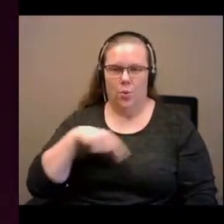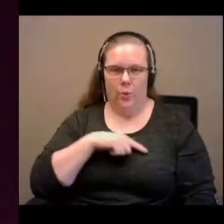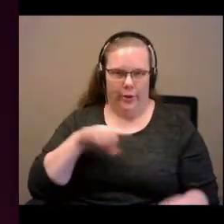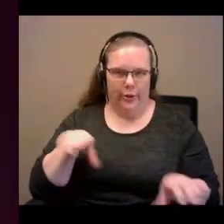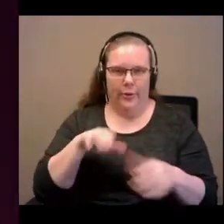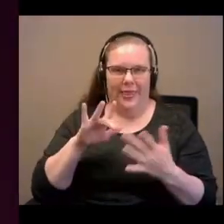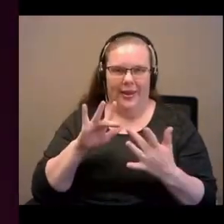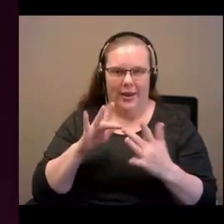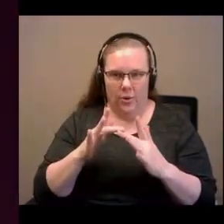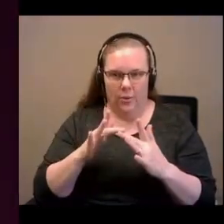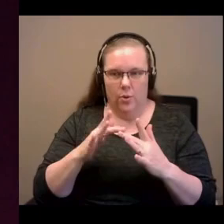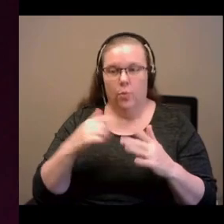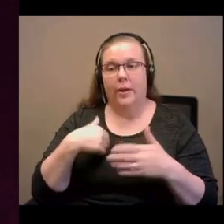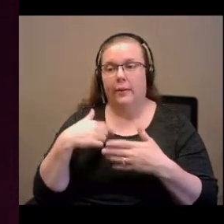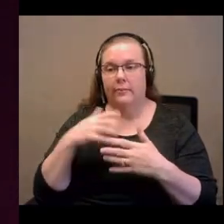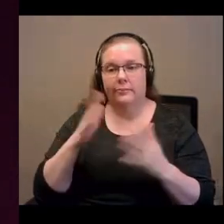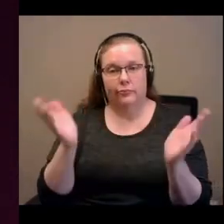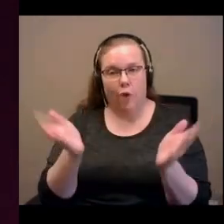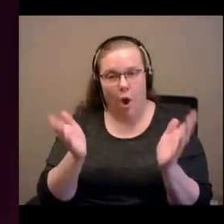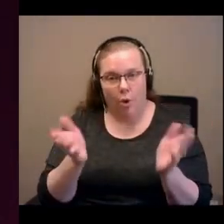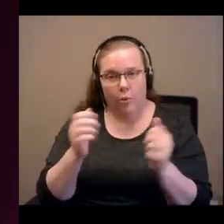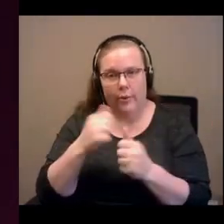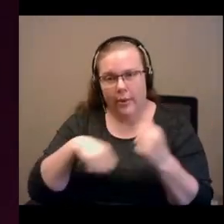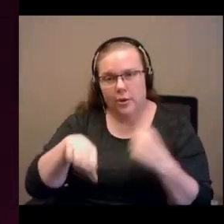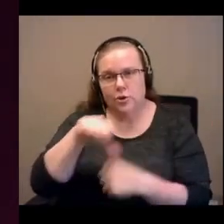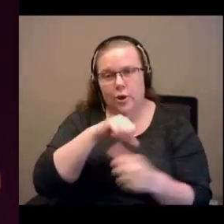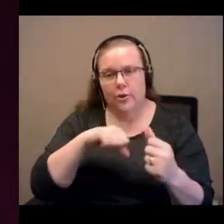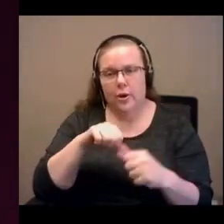help each other out. Not just here. So I’m gonna scold you about this. We’ll be doing this again,